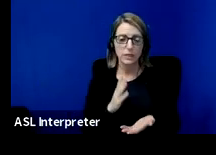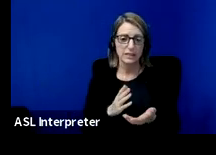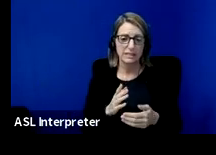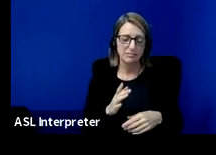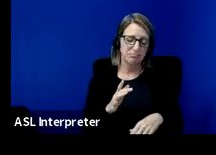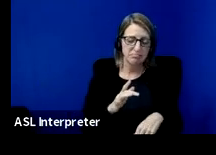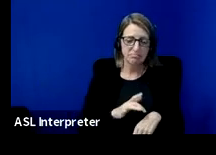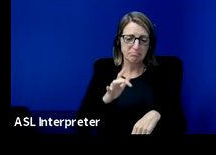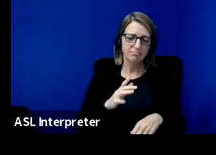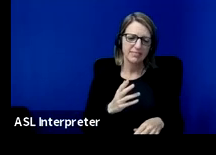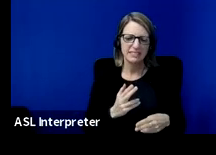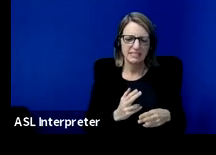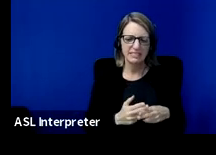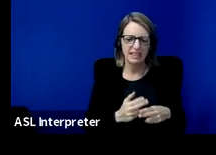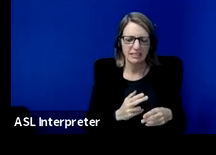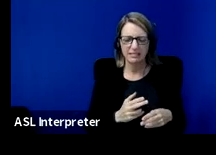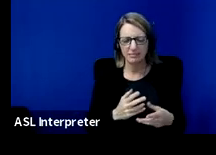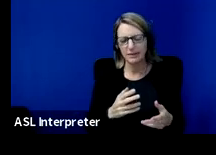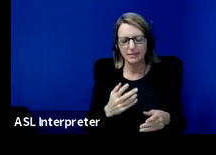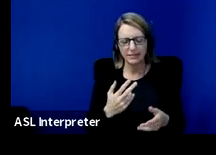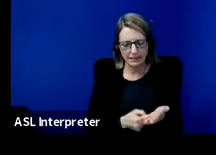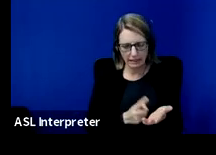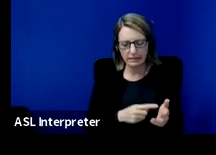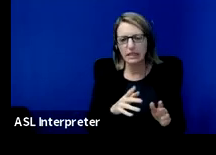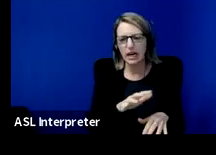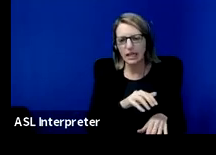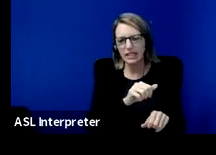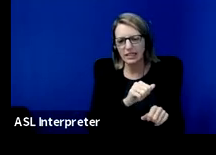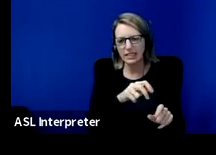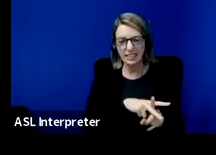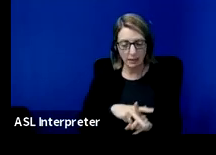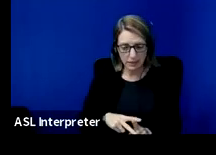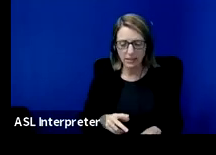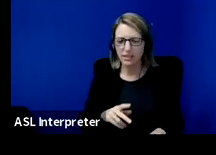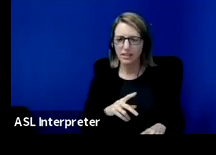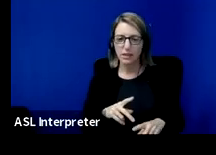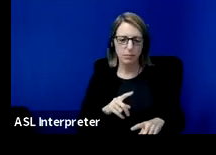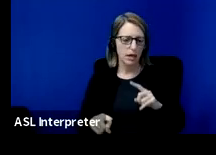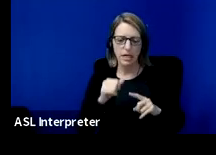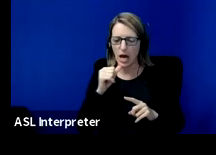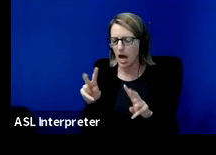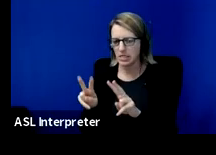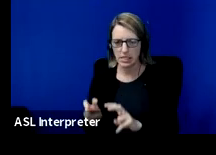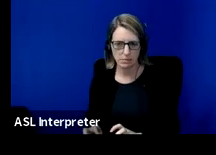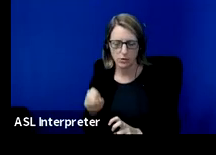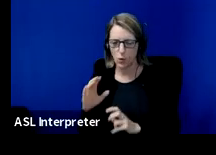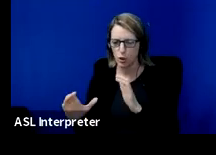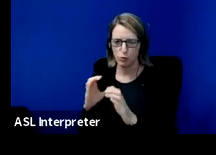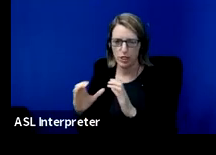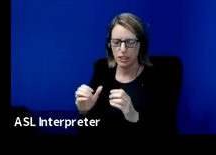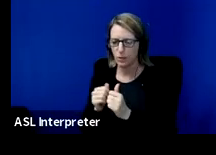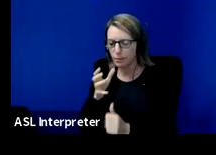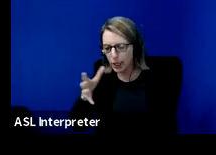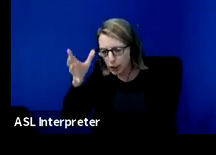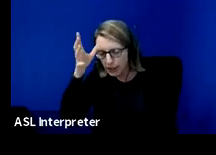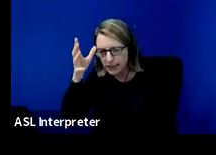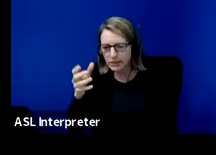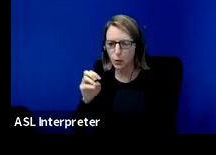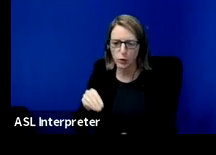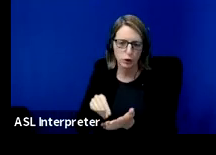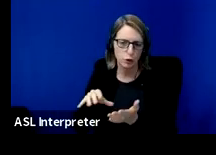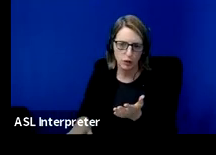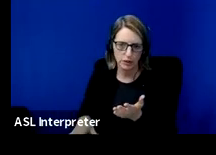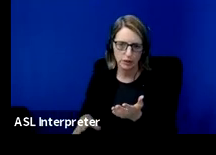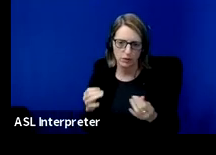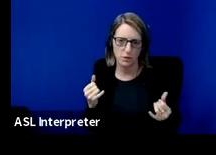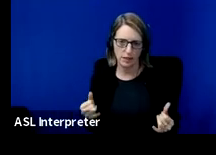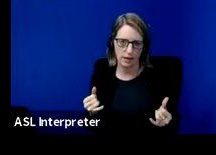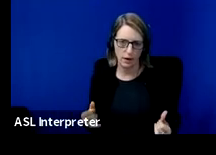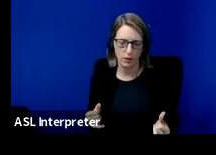ESD 112-- Kristina Wambold: And different pieces that we can add within our course. But we are not going to go into assessments or communication with parents or students at this time that is tomorrow.